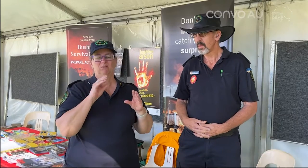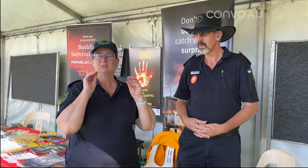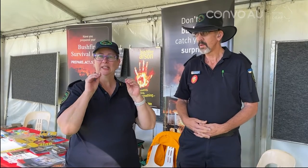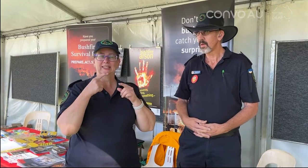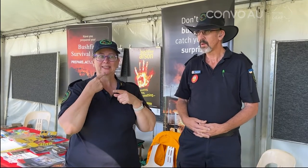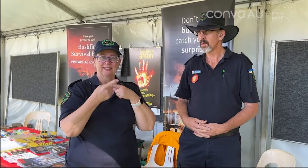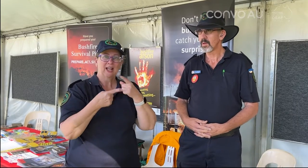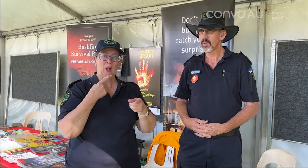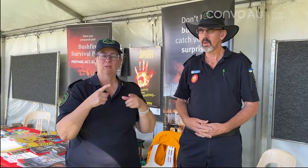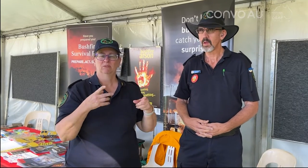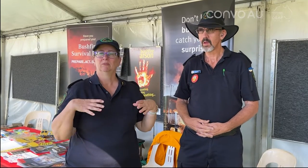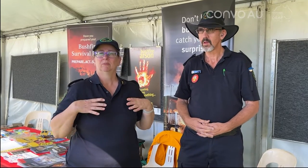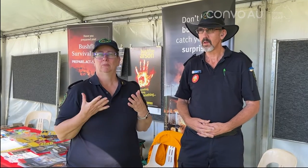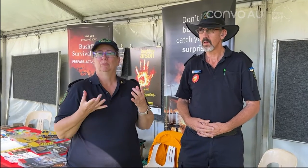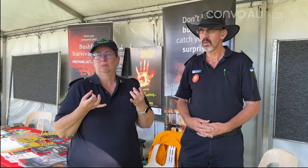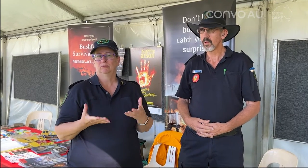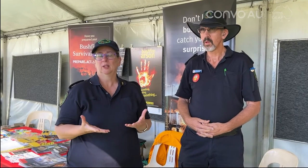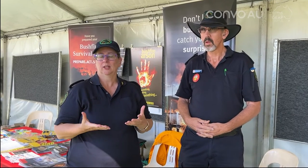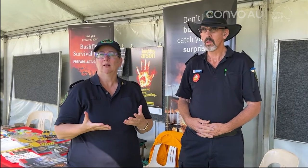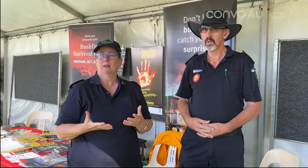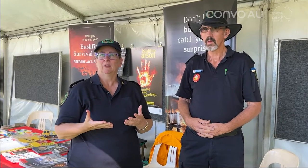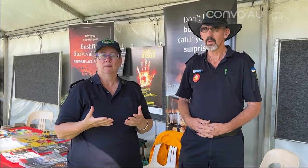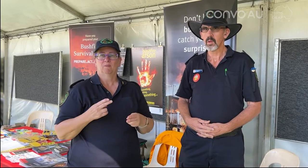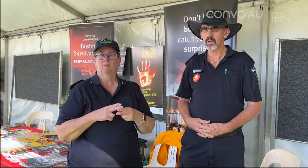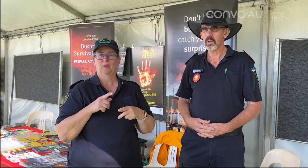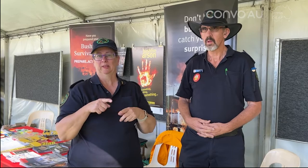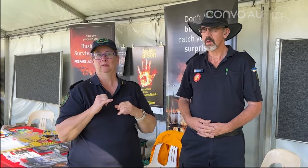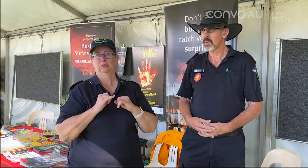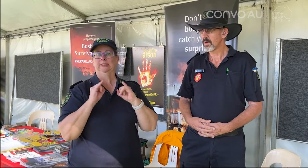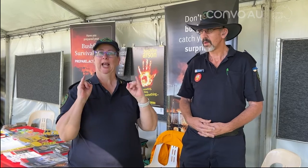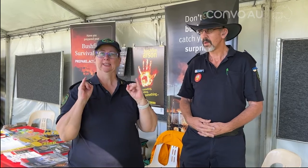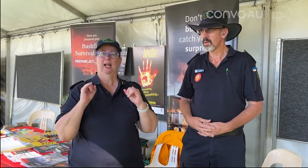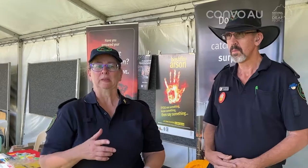We need to teach them how to be well prepared for disasters.